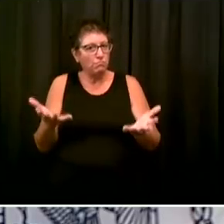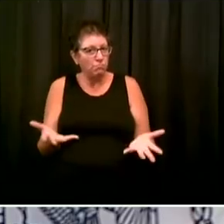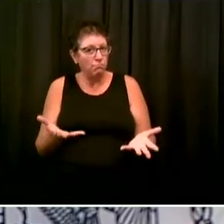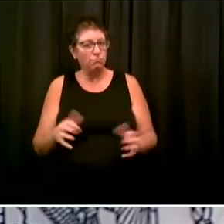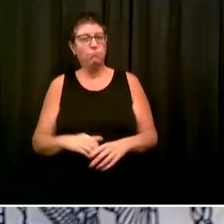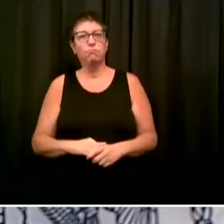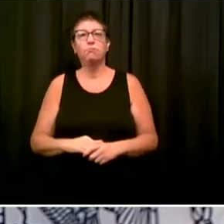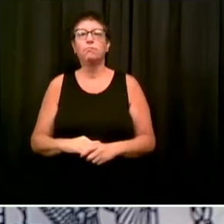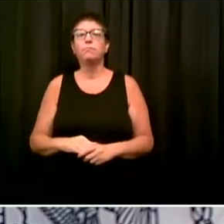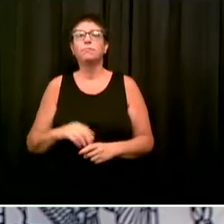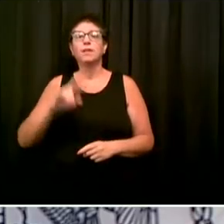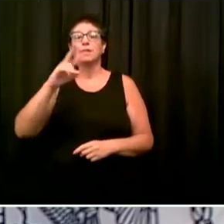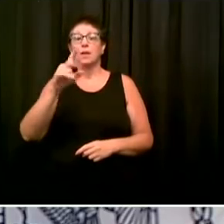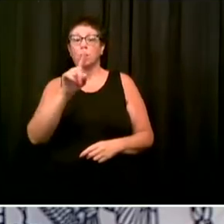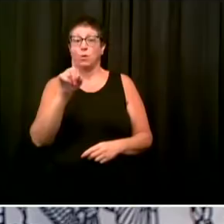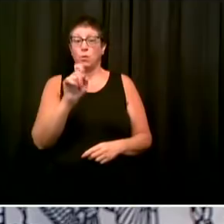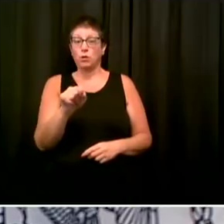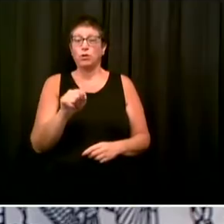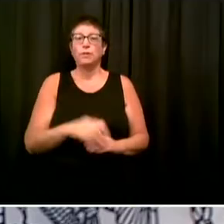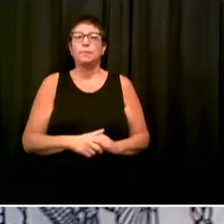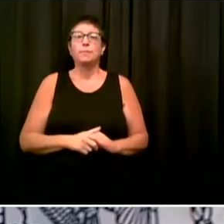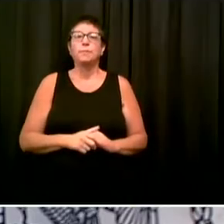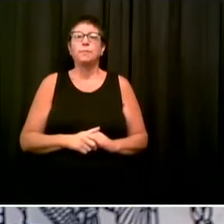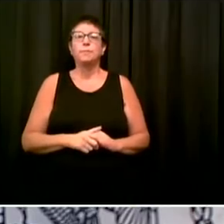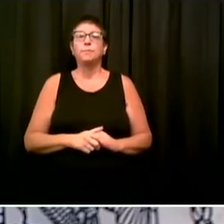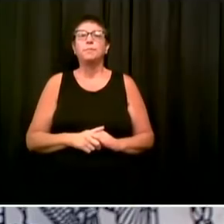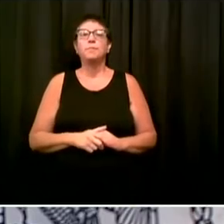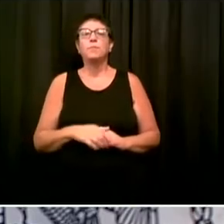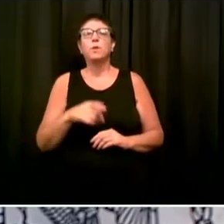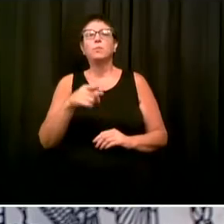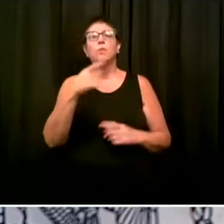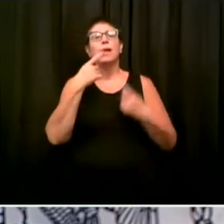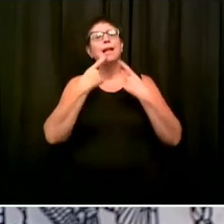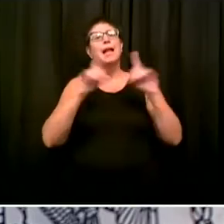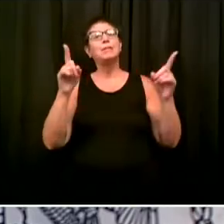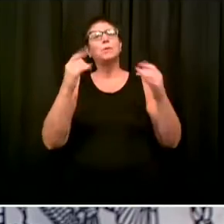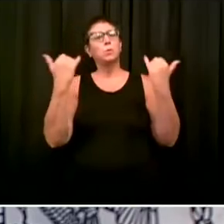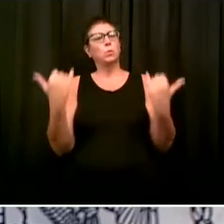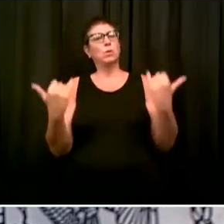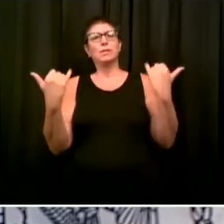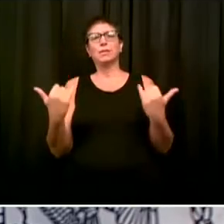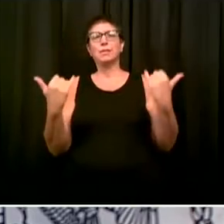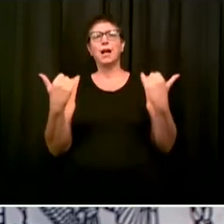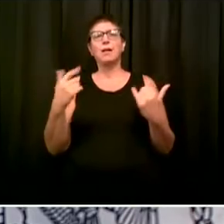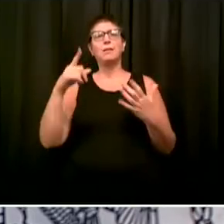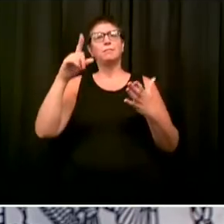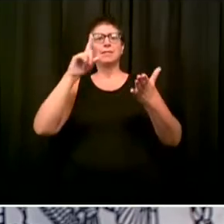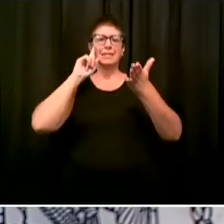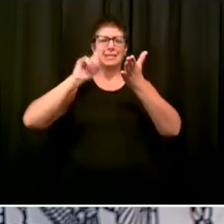THAT IS WHAT WE ARE DOING. I UNDERSTAND THAT